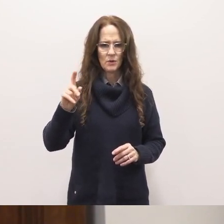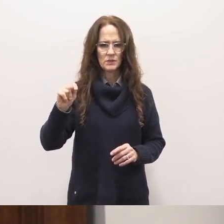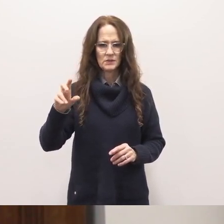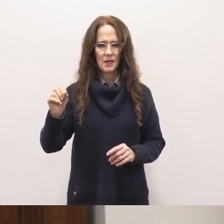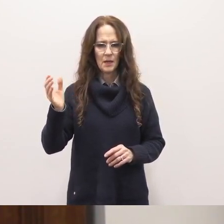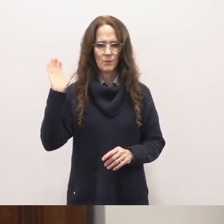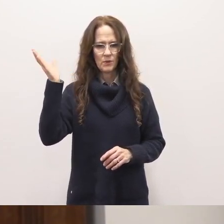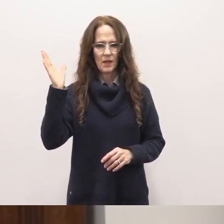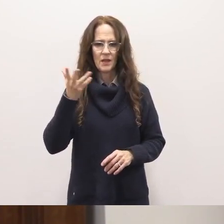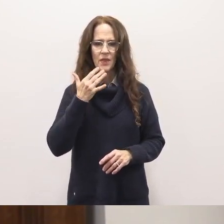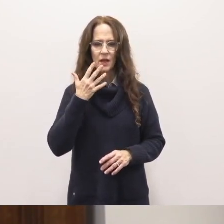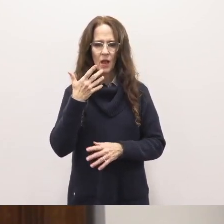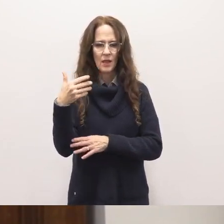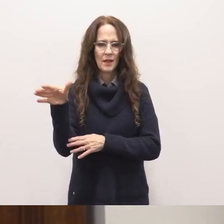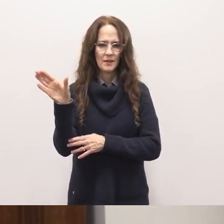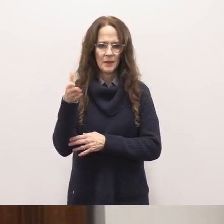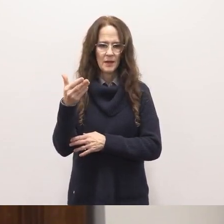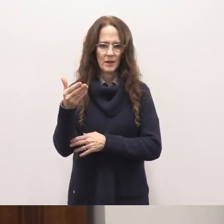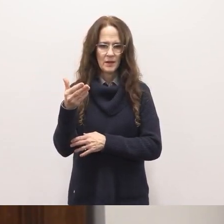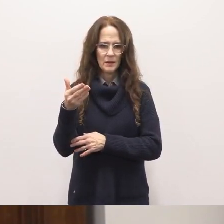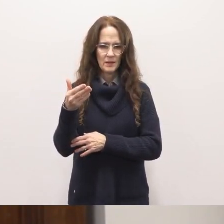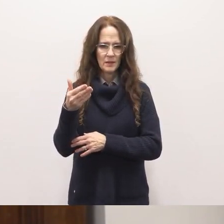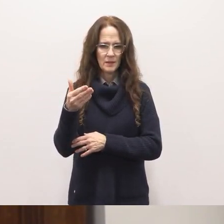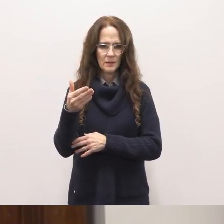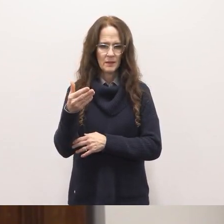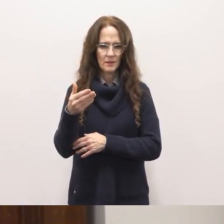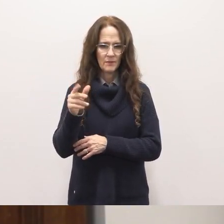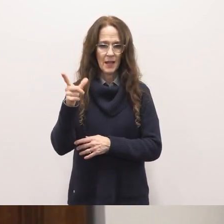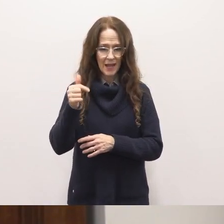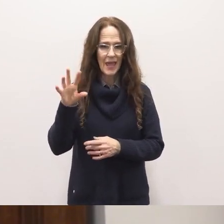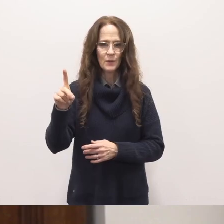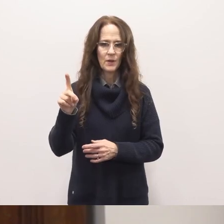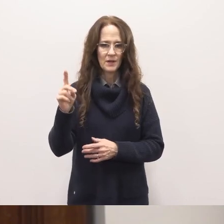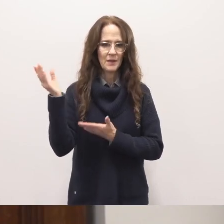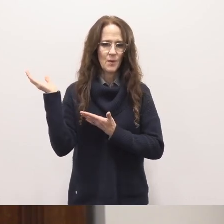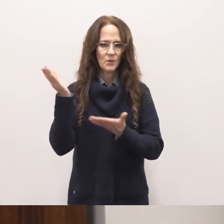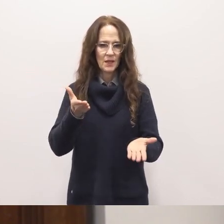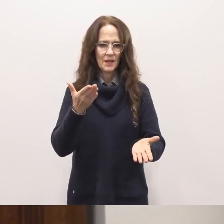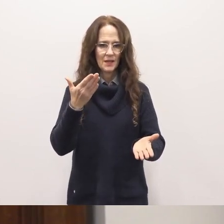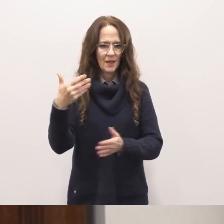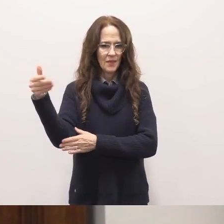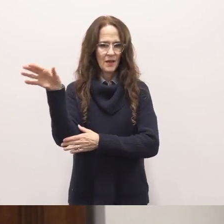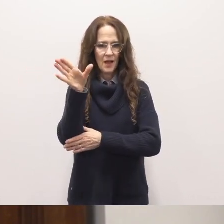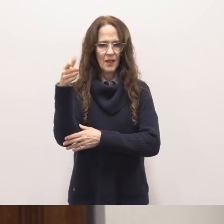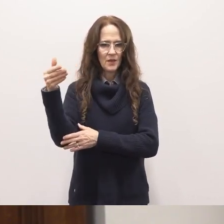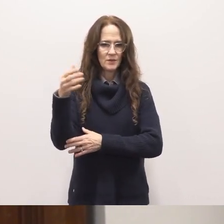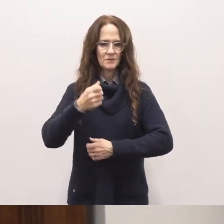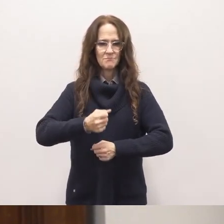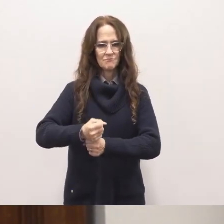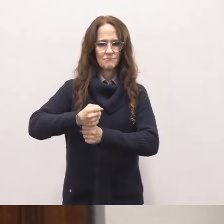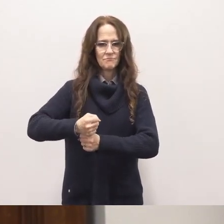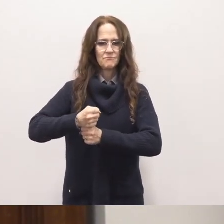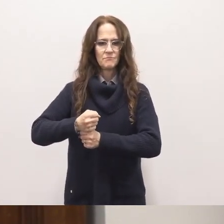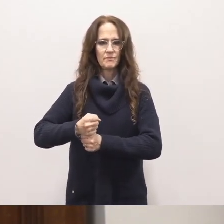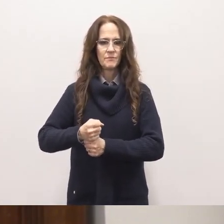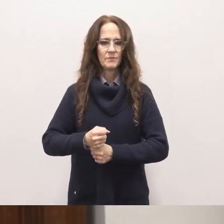the colors, NJRTC from Lakewood presenting the colors, and then the rock band from Poly